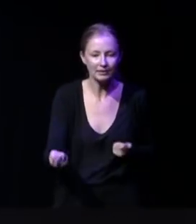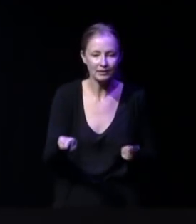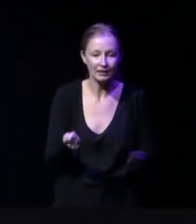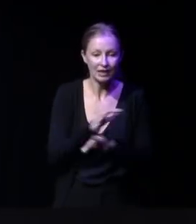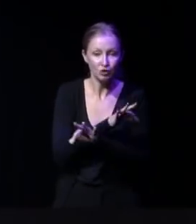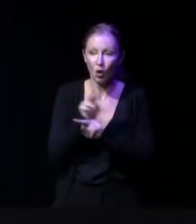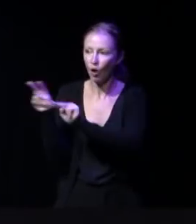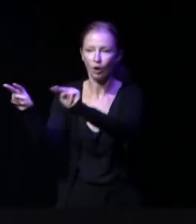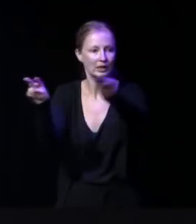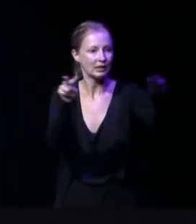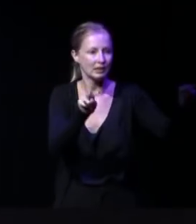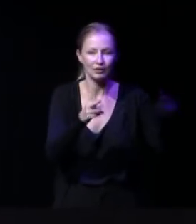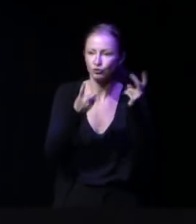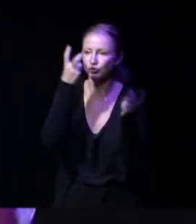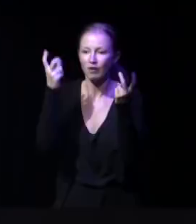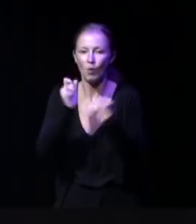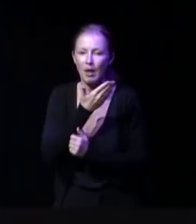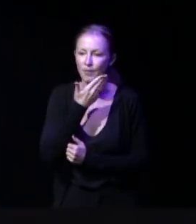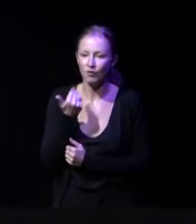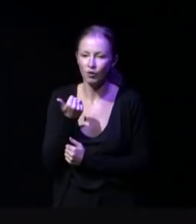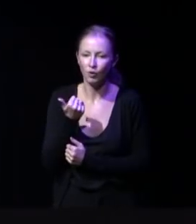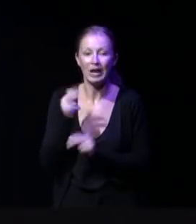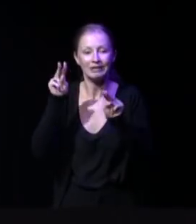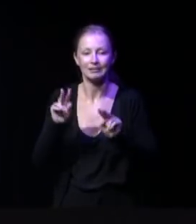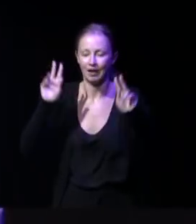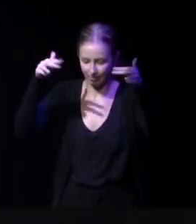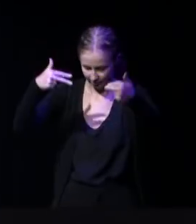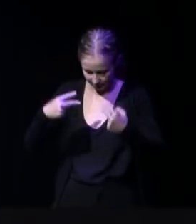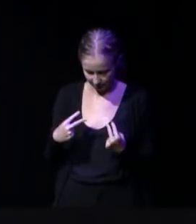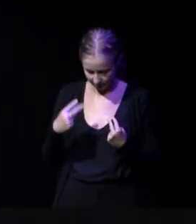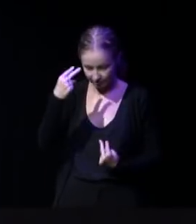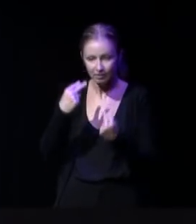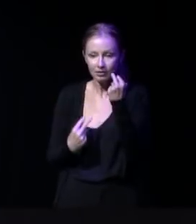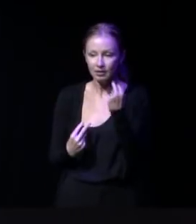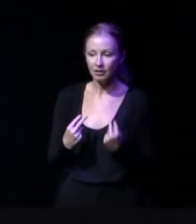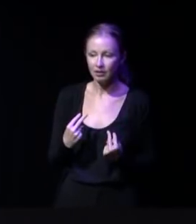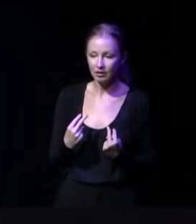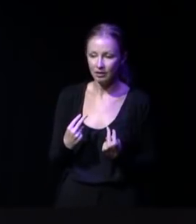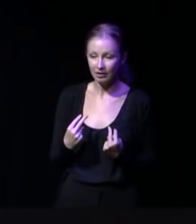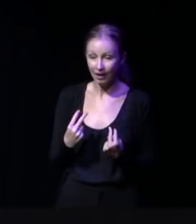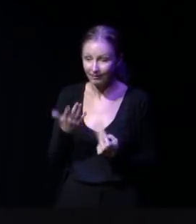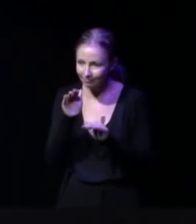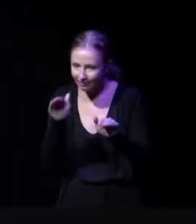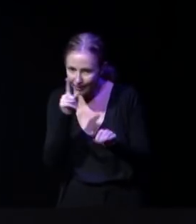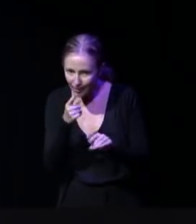to determine what is beautiful and begin looking inward. All of you who did not raise your hands begin looking inward.